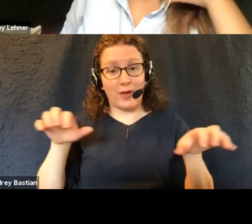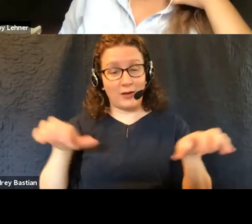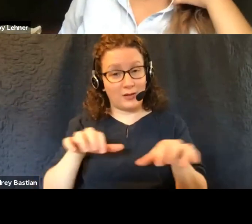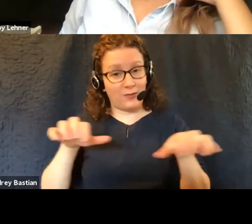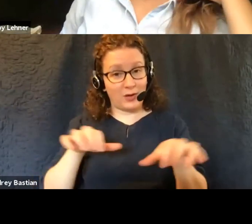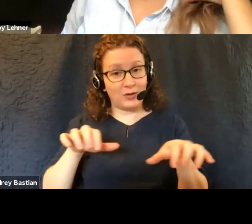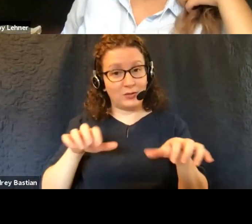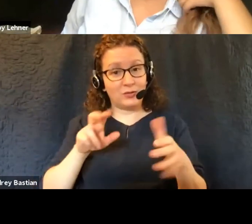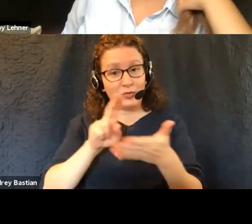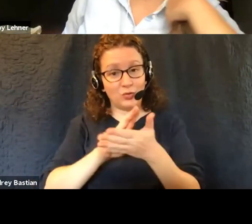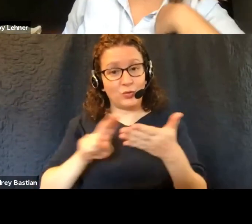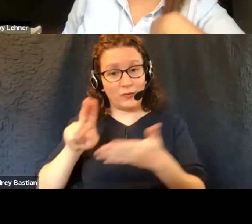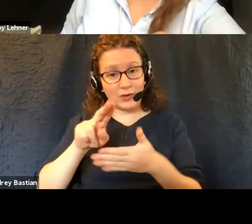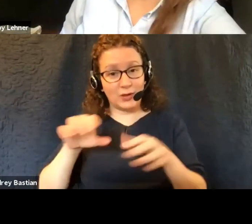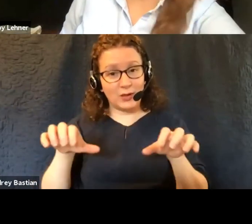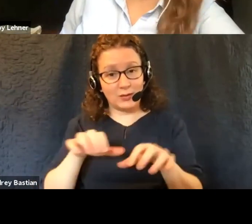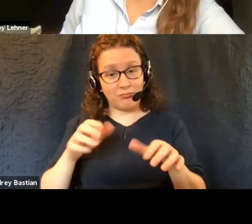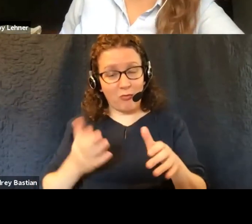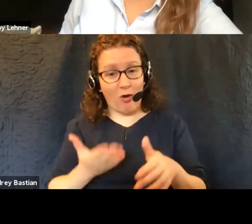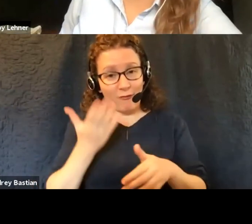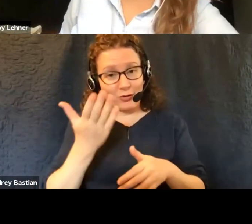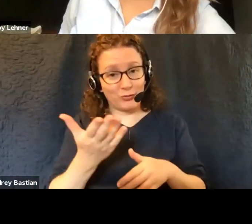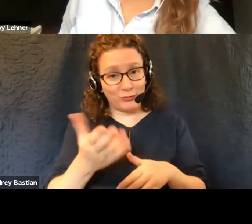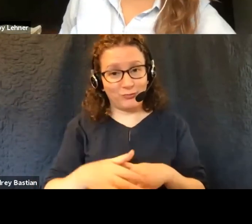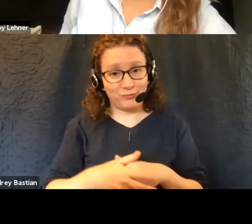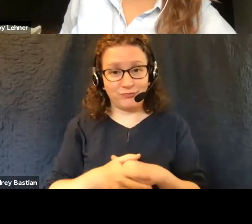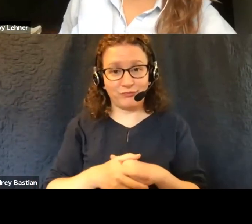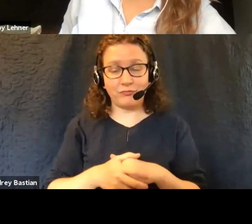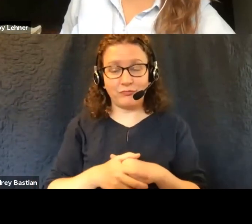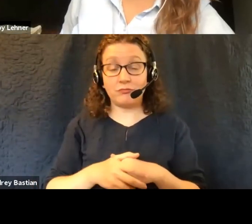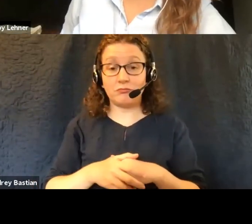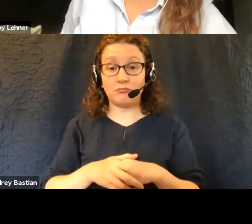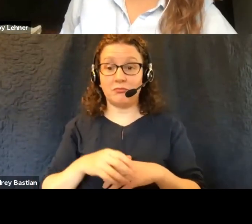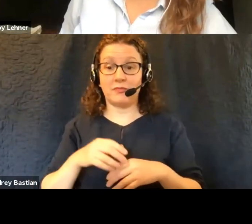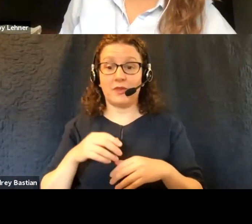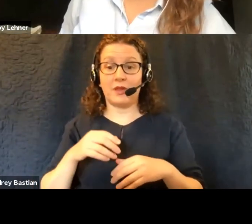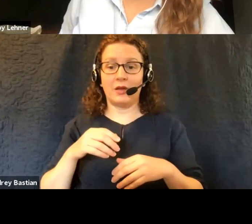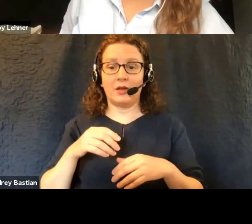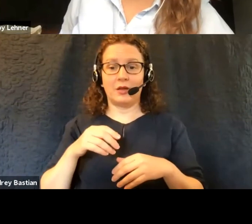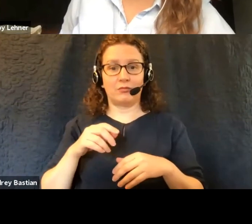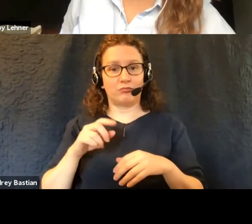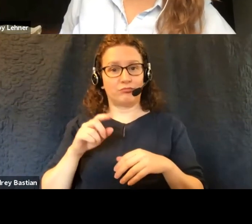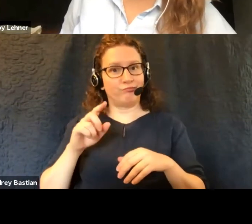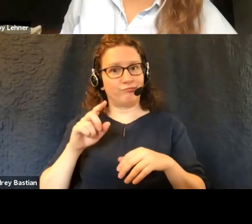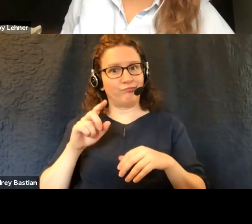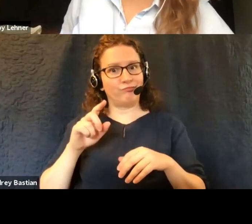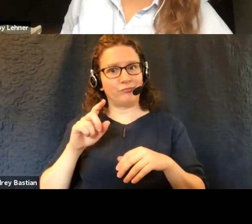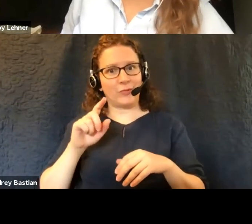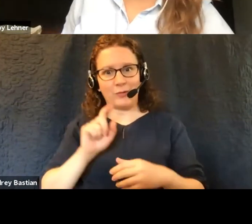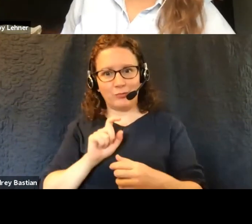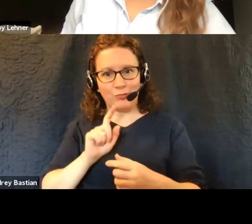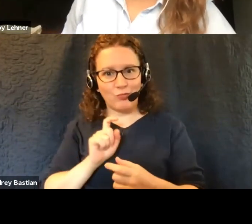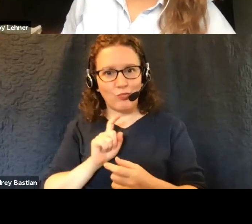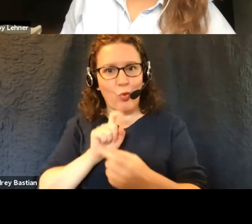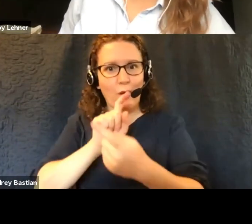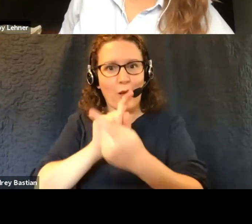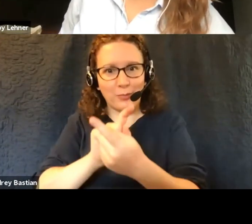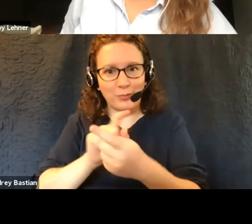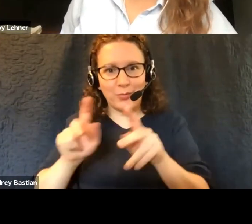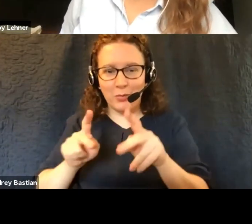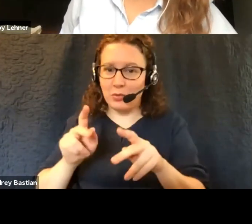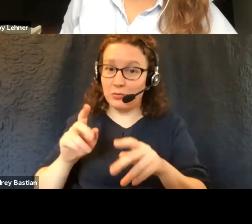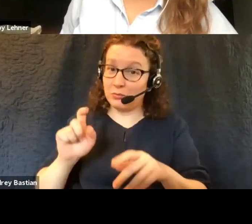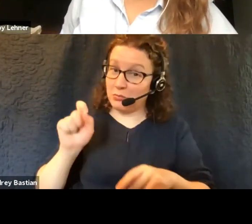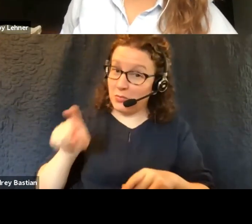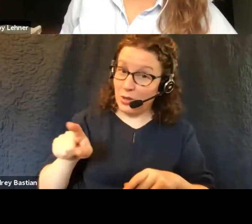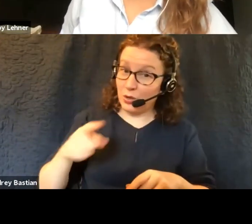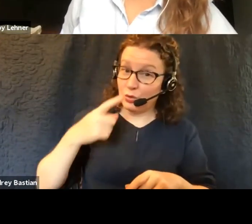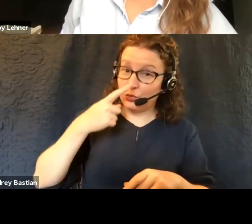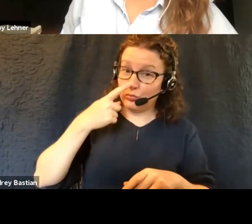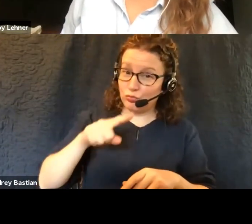does offer, and even go up to people and ask them if they would be willing to join the